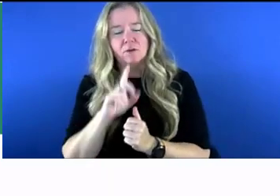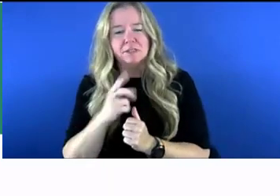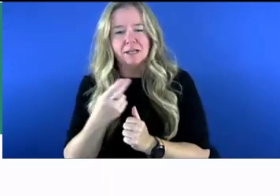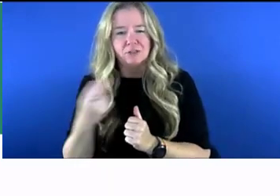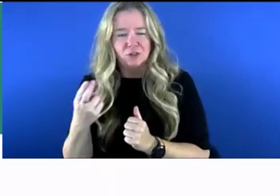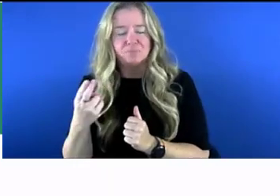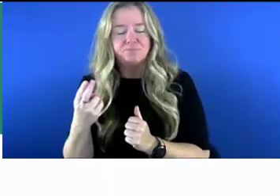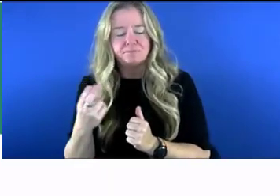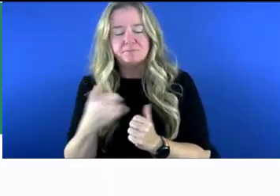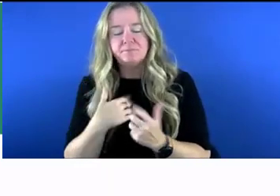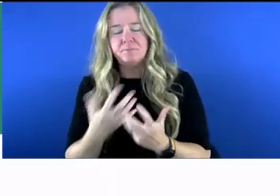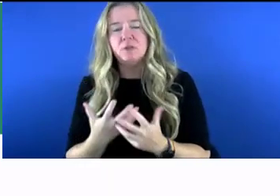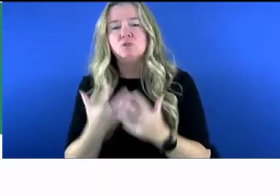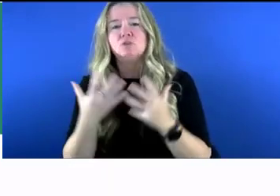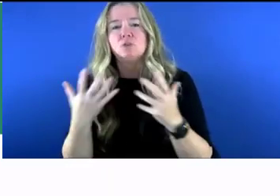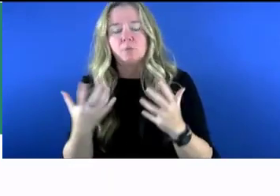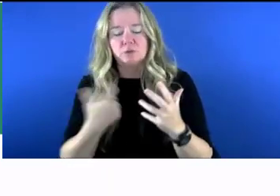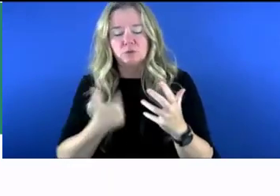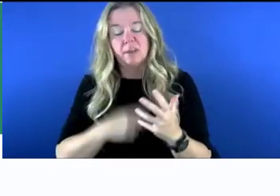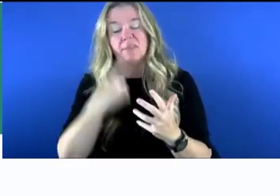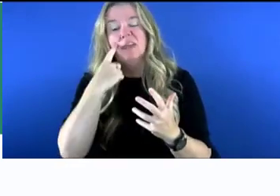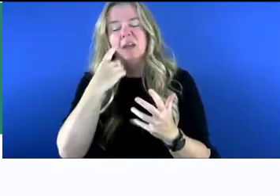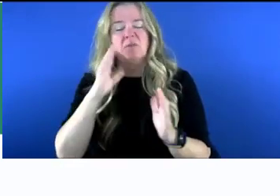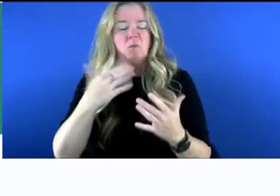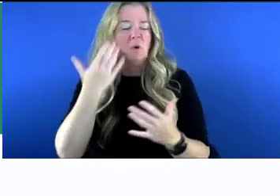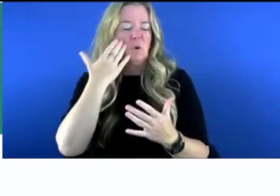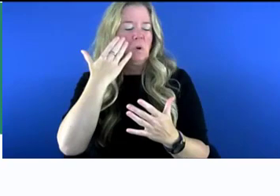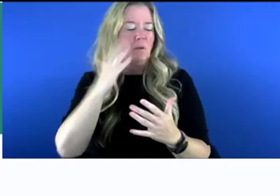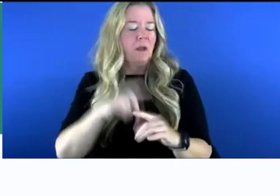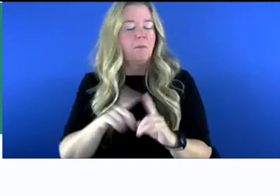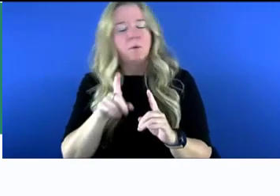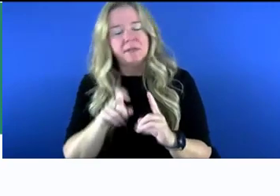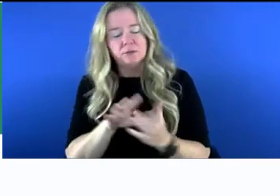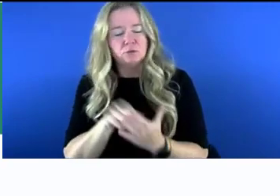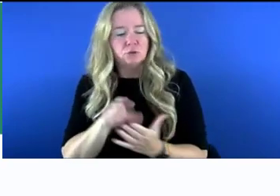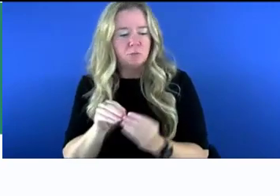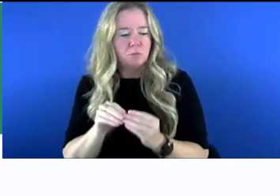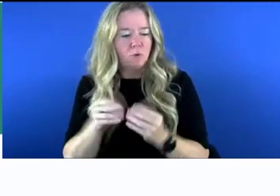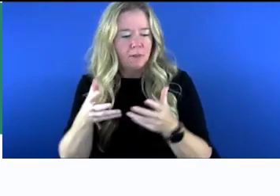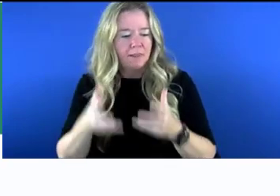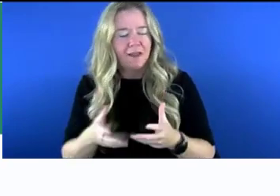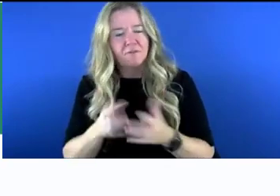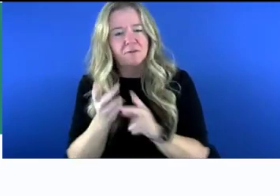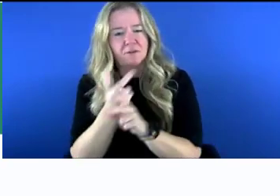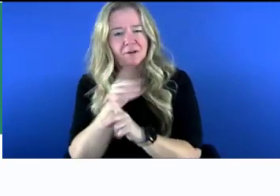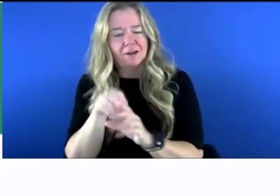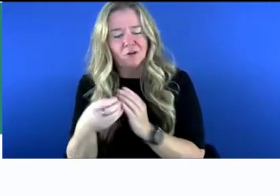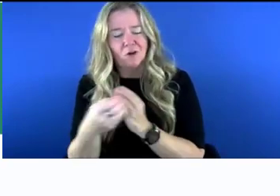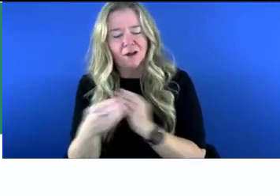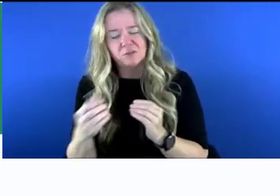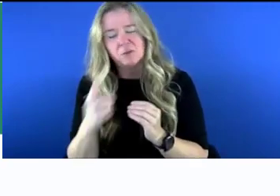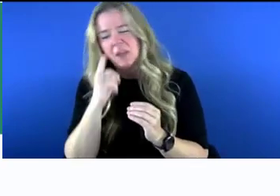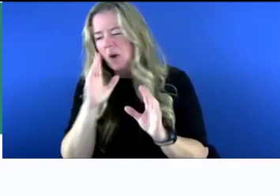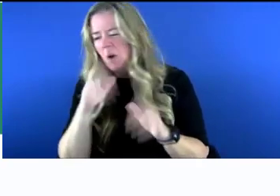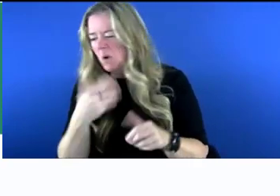There's so much that we think we know, but there's so much more we need to do. And we find that out in our office where we go and we think, we're covered. We've got, you know,